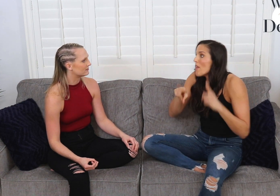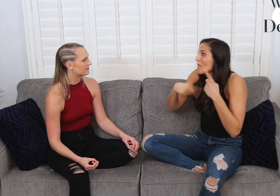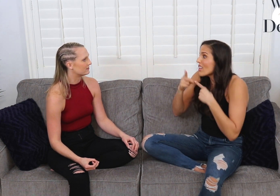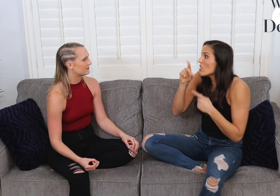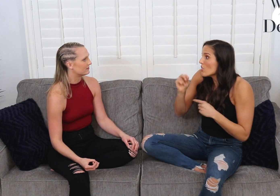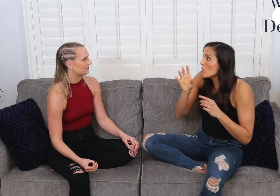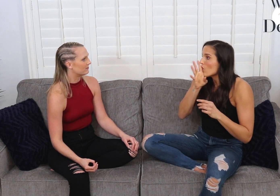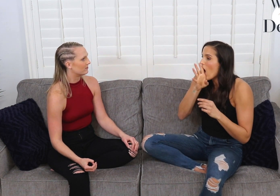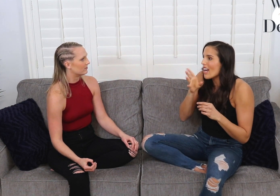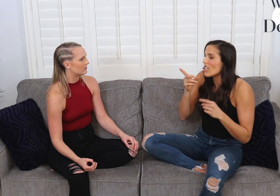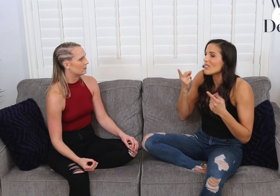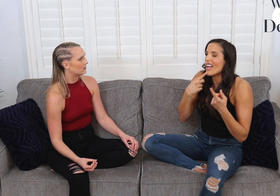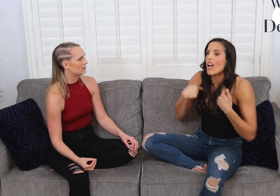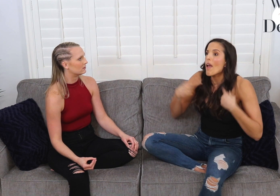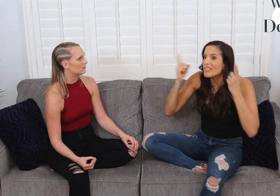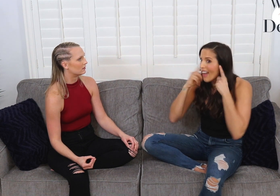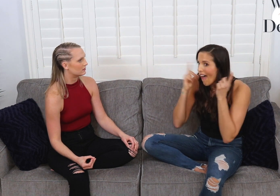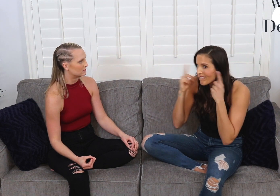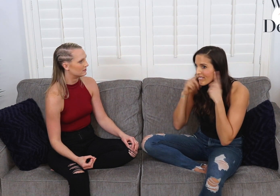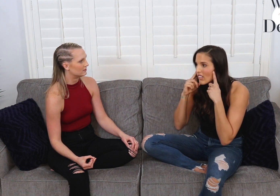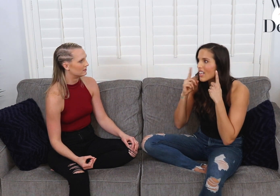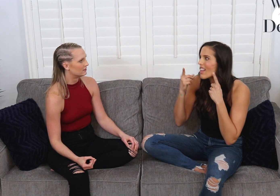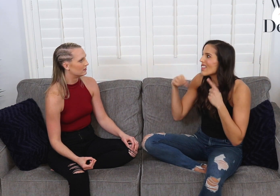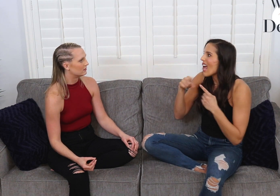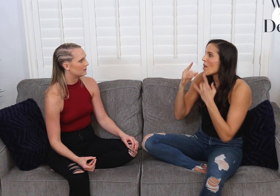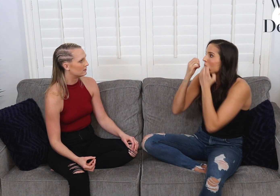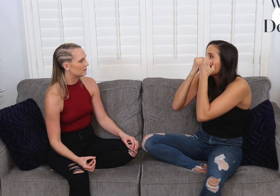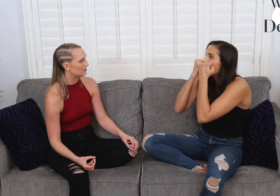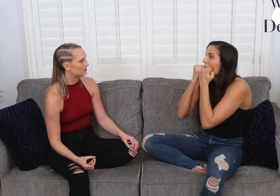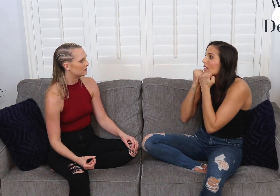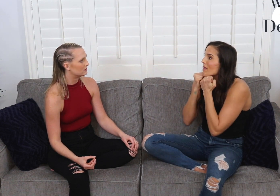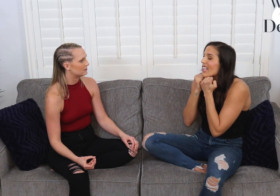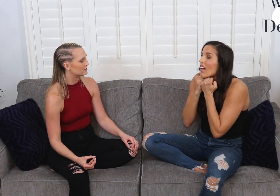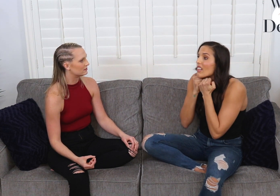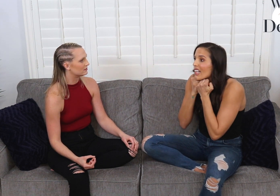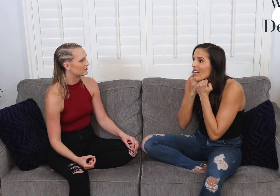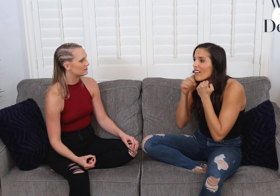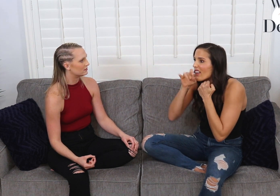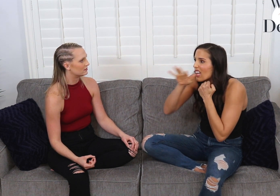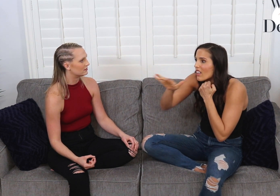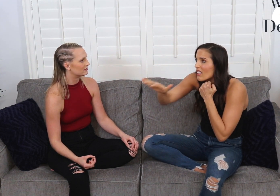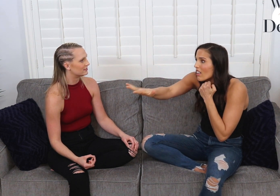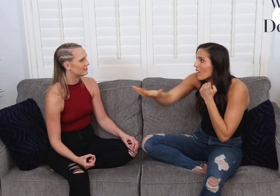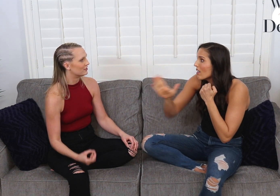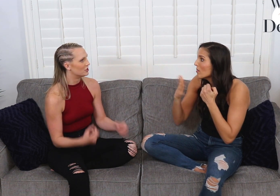and then when they do talk to you, and they realize that you're Deaf, they'll pull down their masks